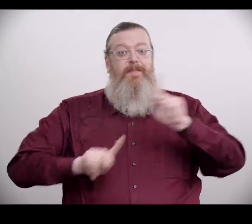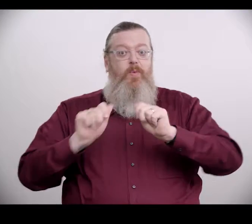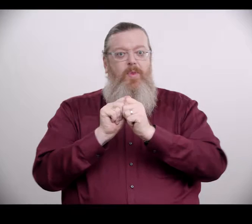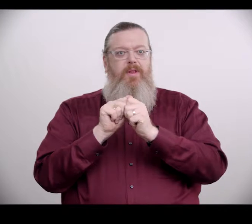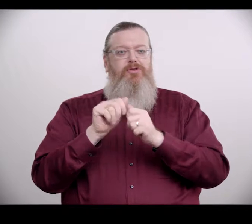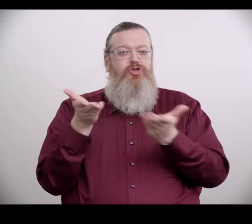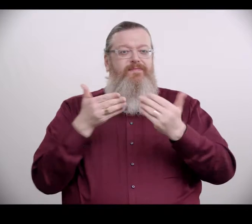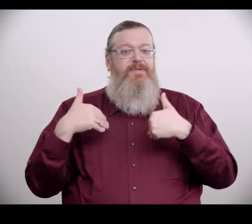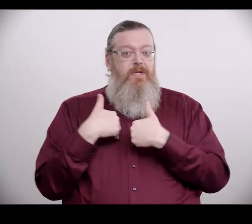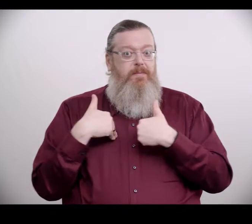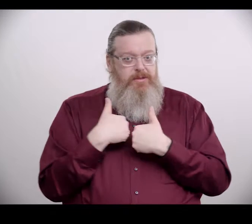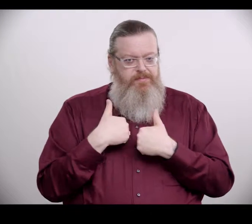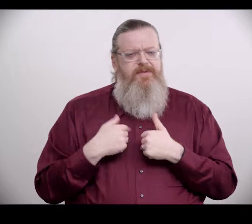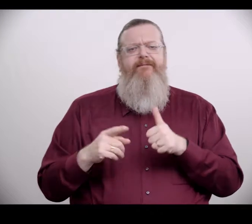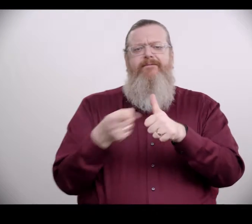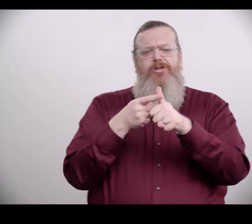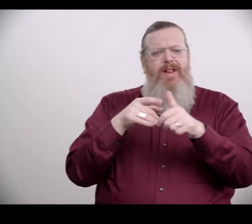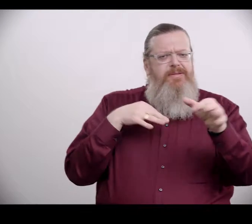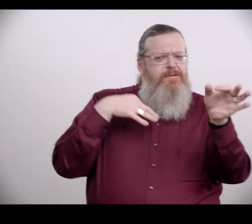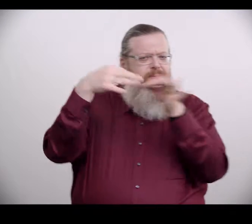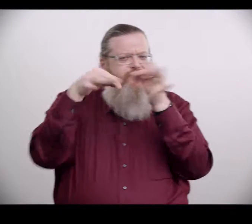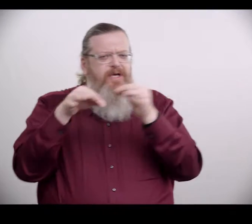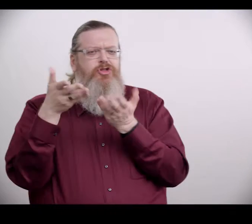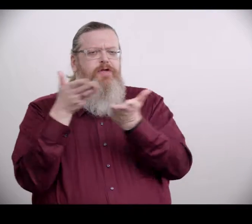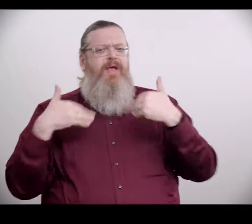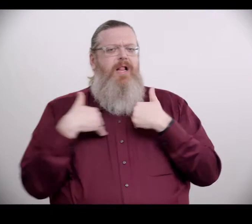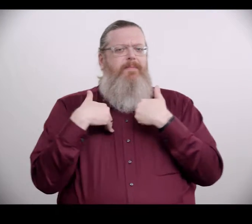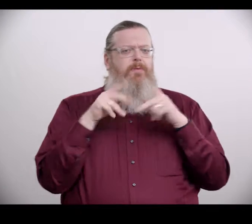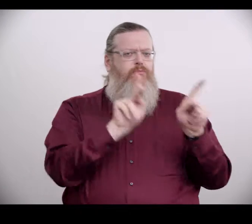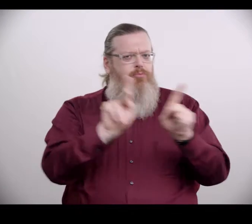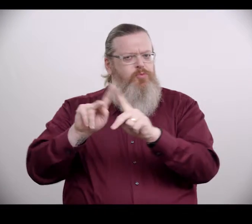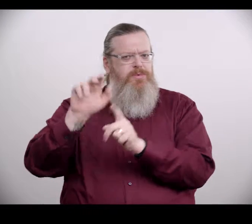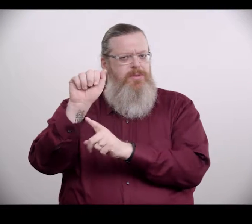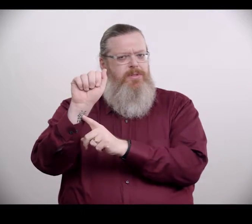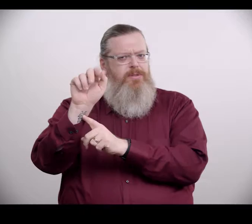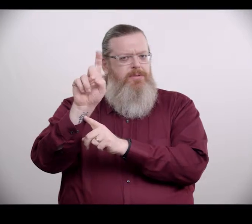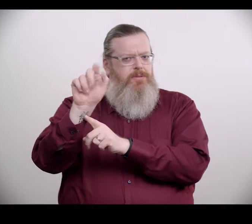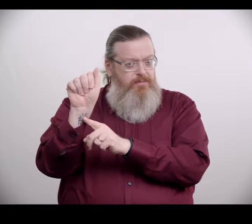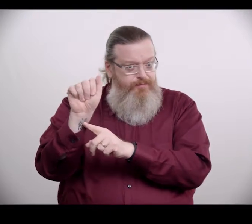to persons with service animals. * First, let’s define a service animal according to the ADA.